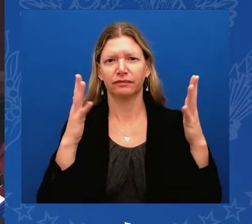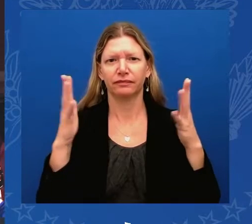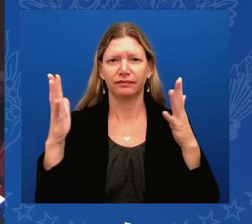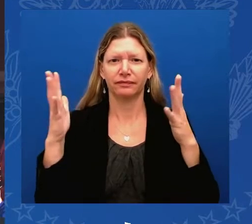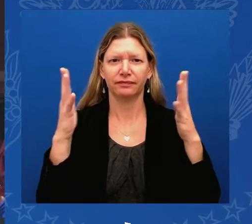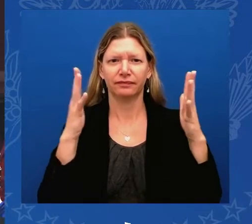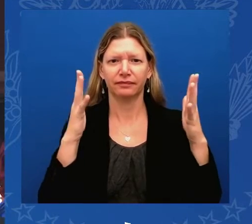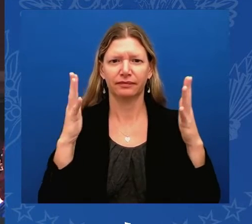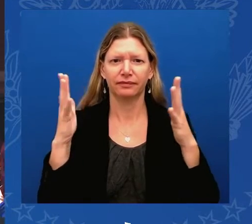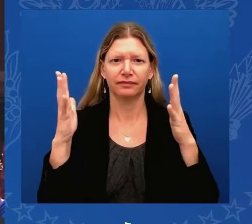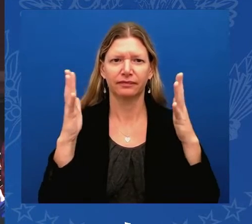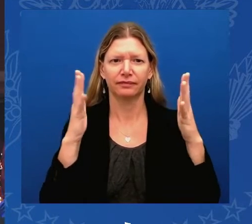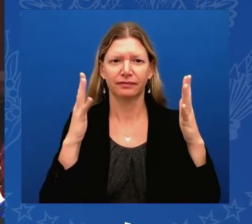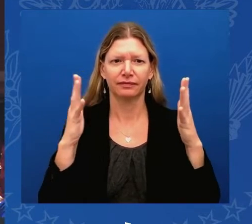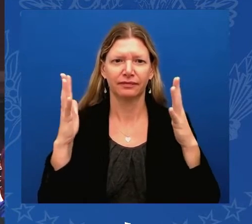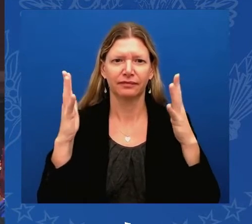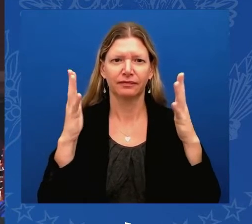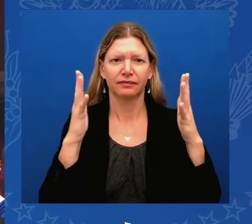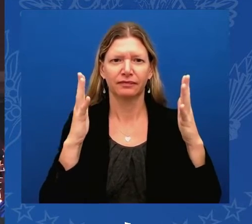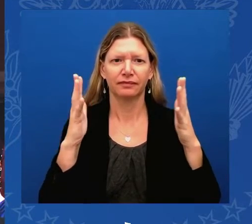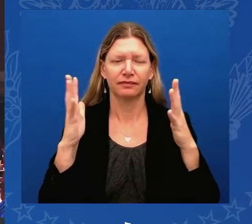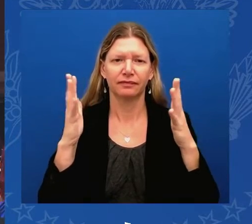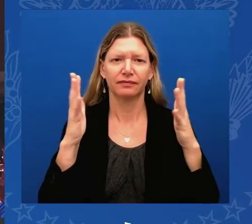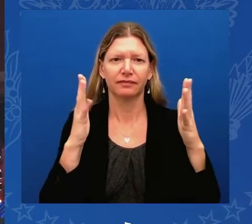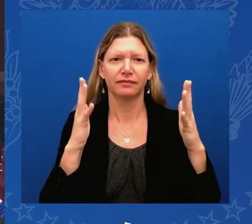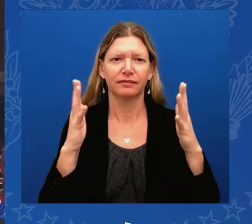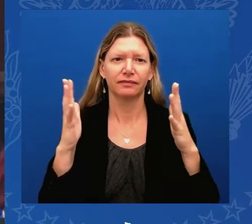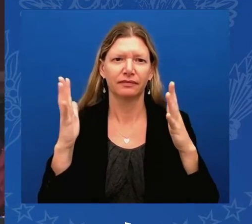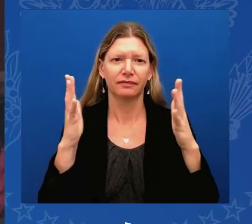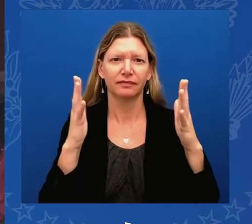And if we look at his policies,